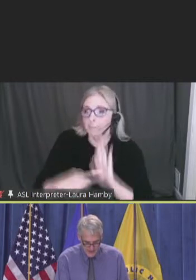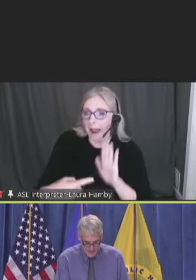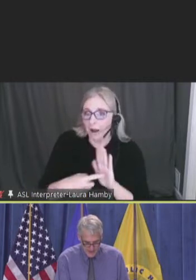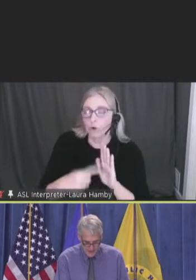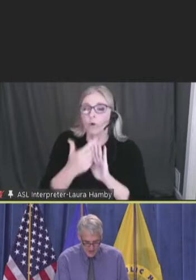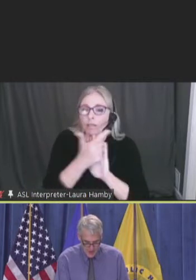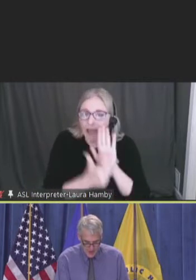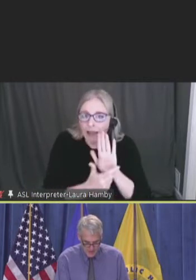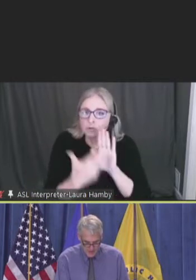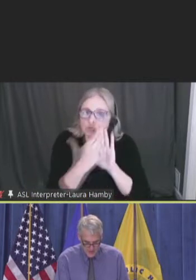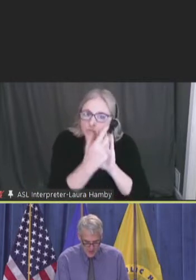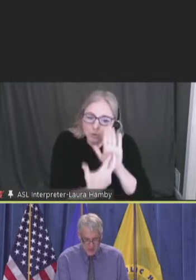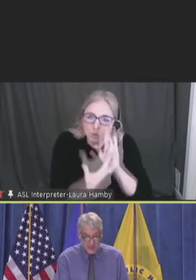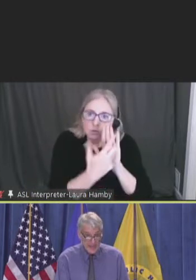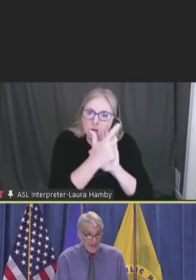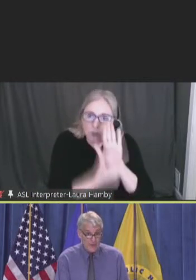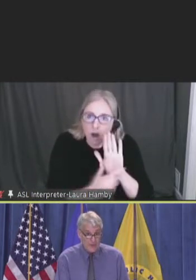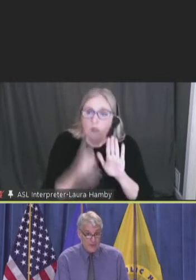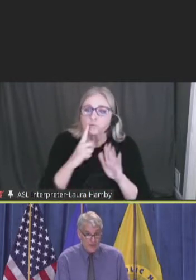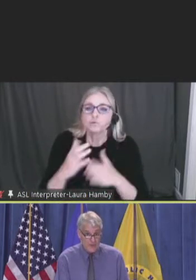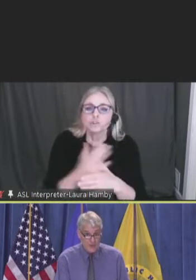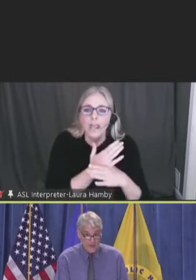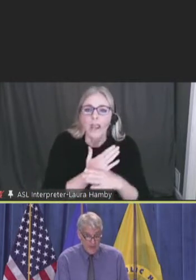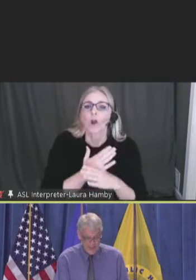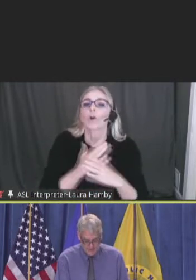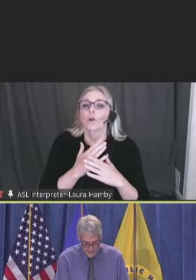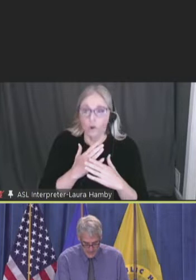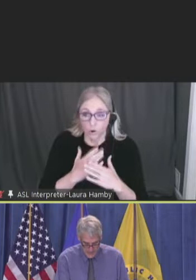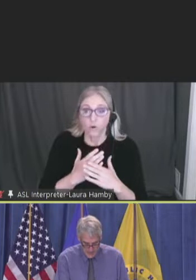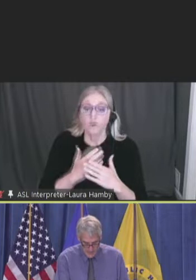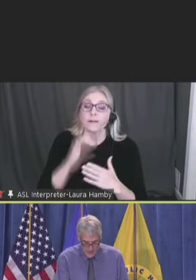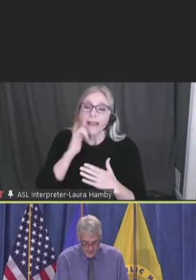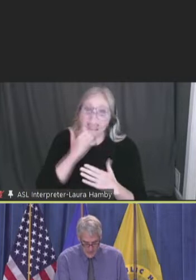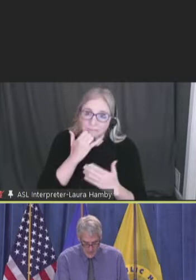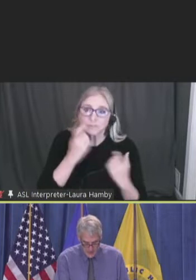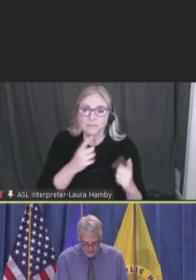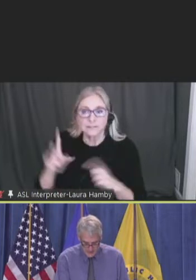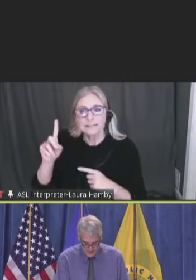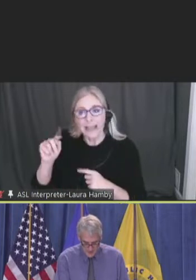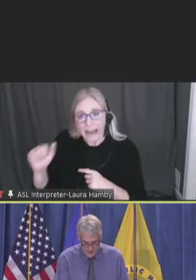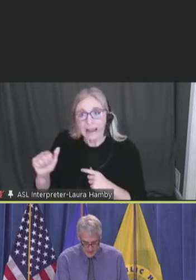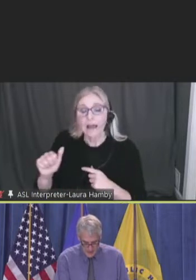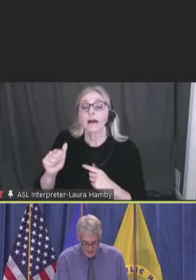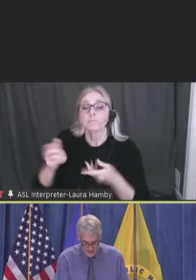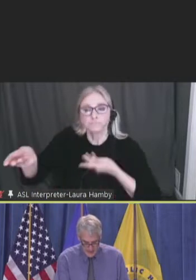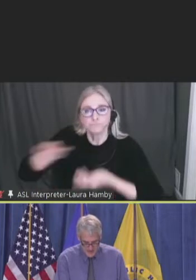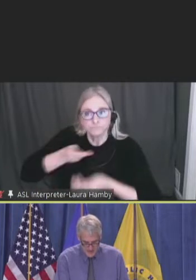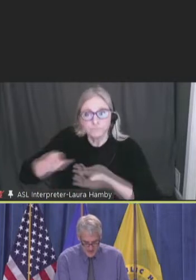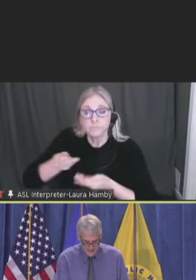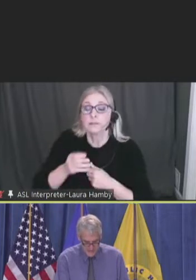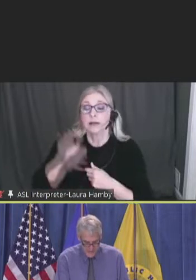to share immunization and adverse event data, bidirectionally between IISs and pharmacy